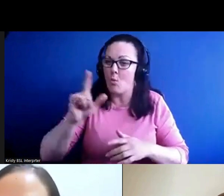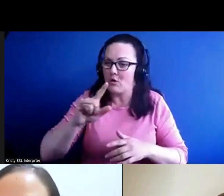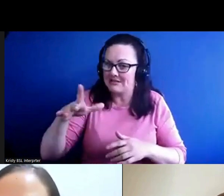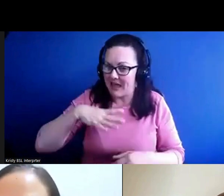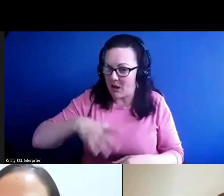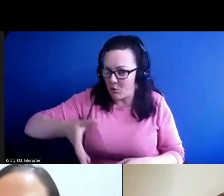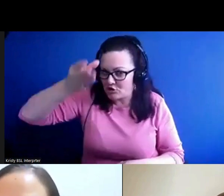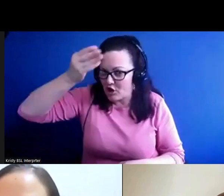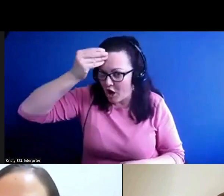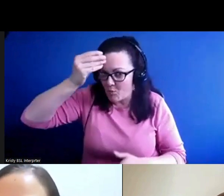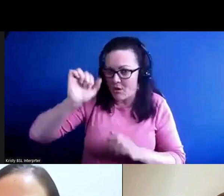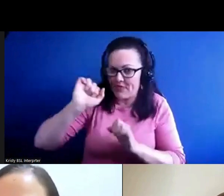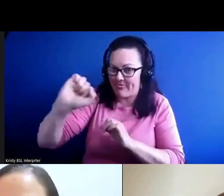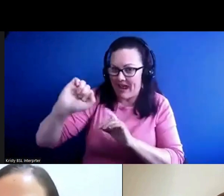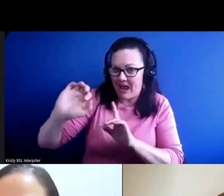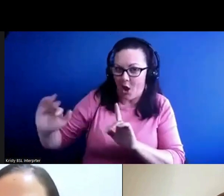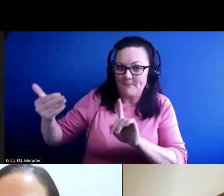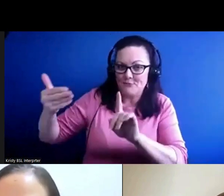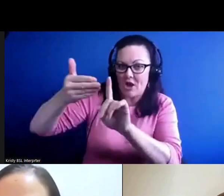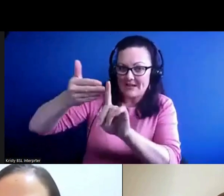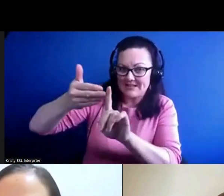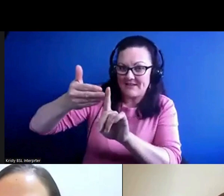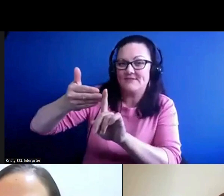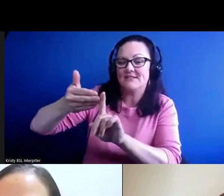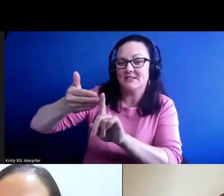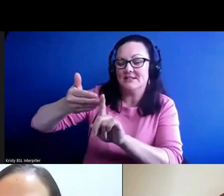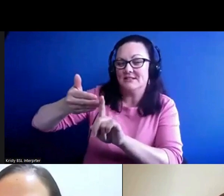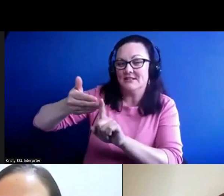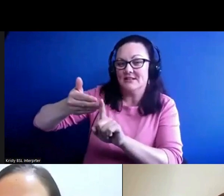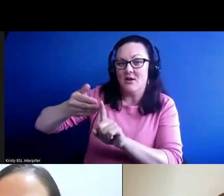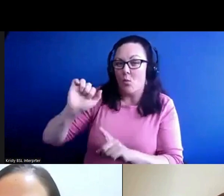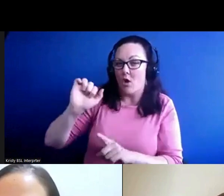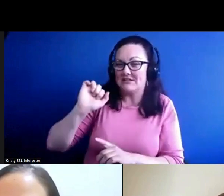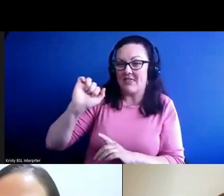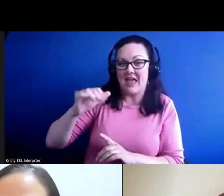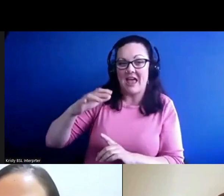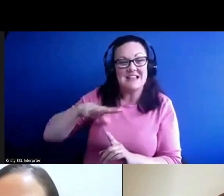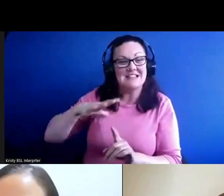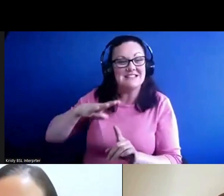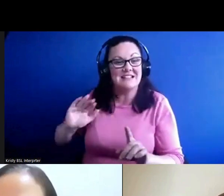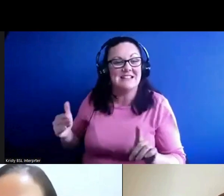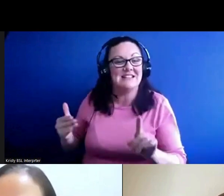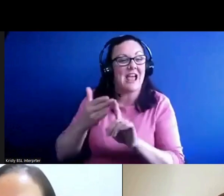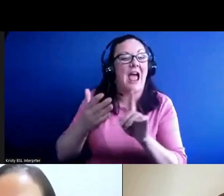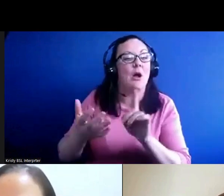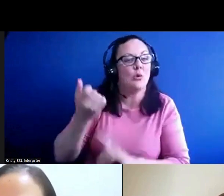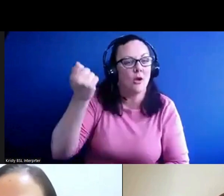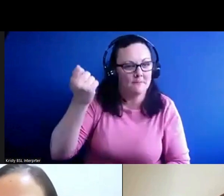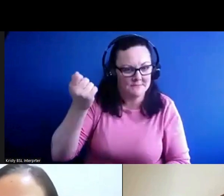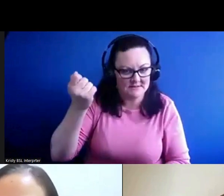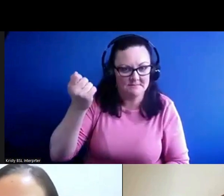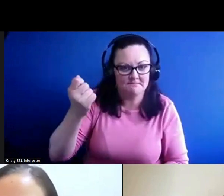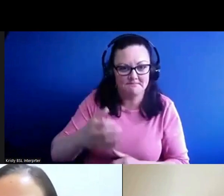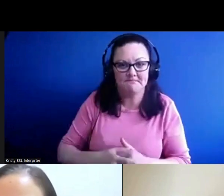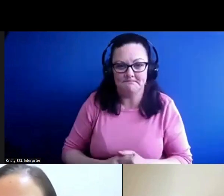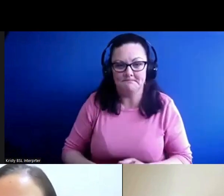What are their objectives and what are their intended outcomes? So yeah. >>: Thank you.